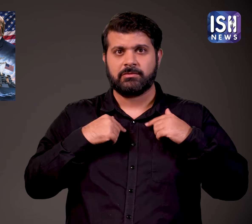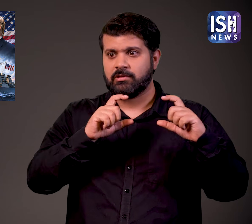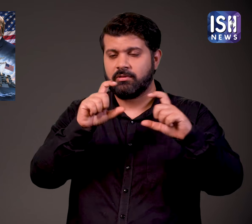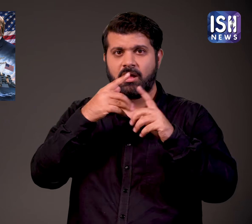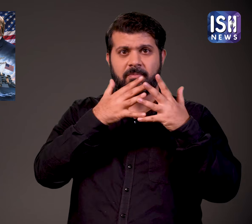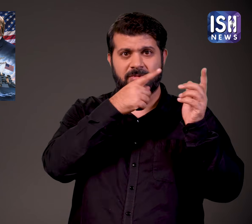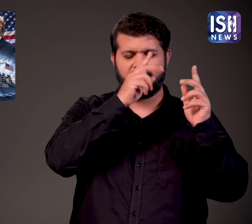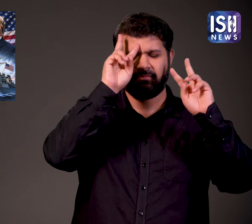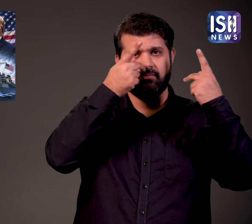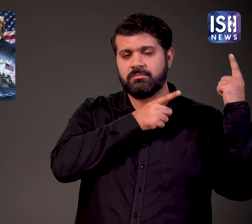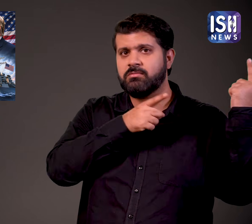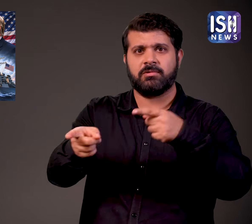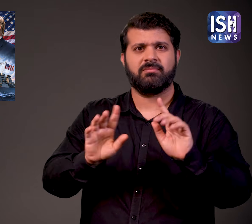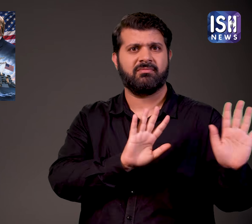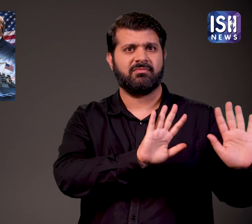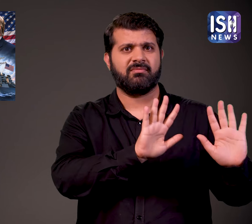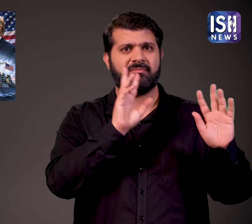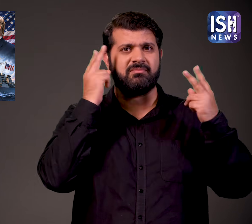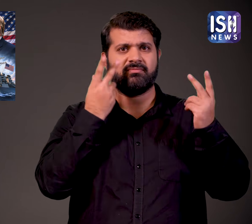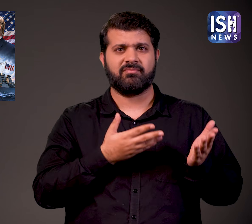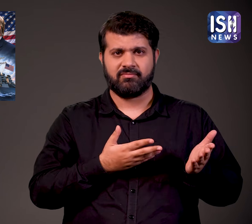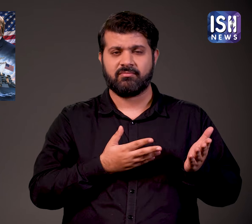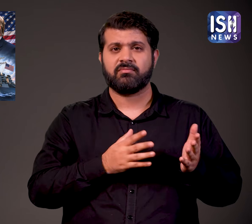They have been asked to remain cautious in case of any future US attacks.